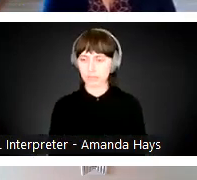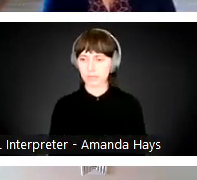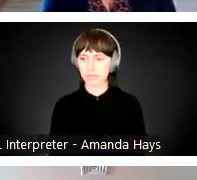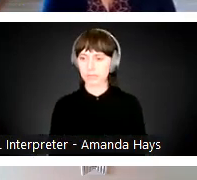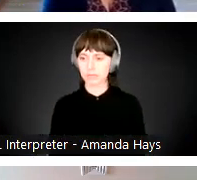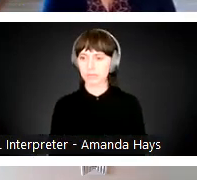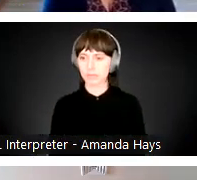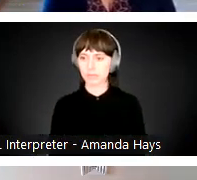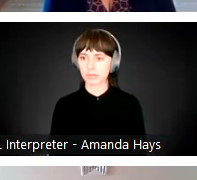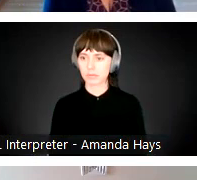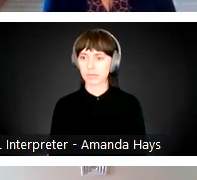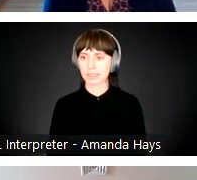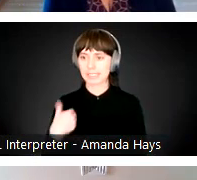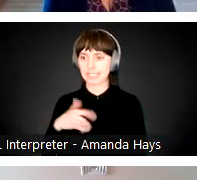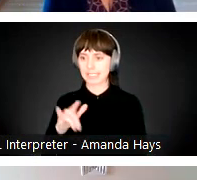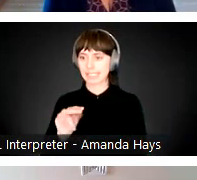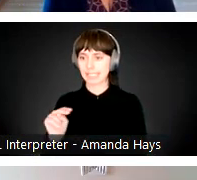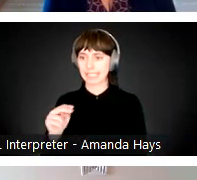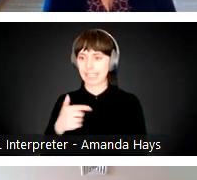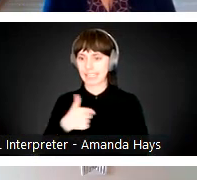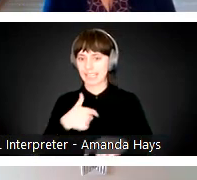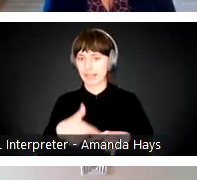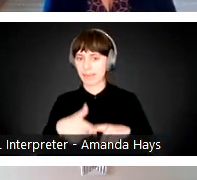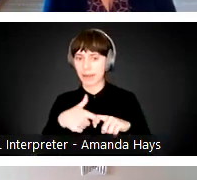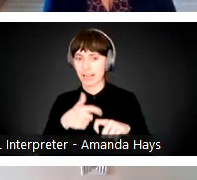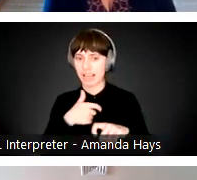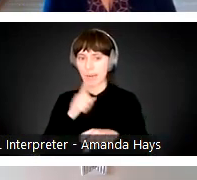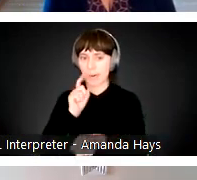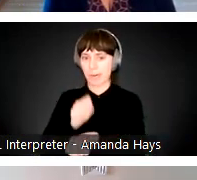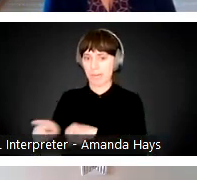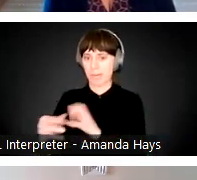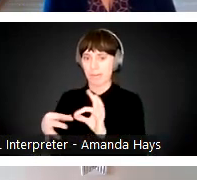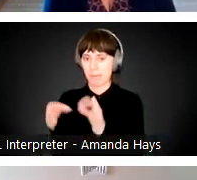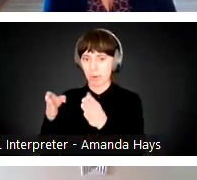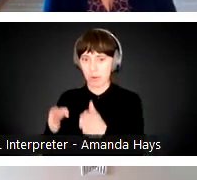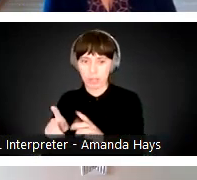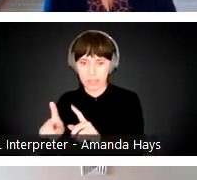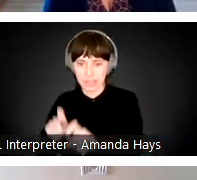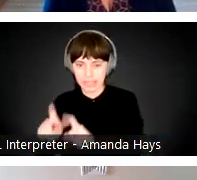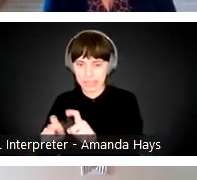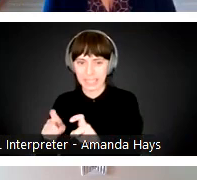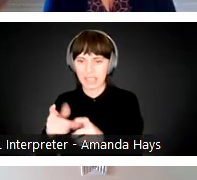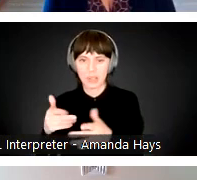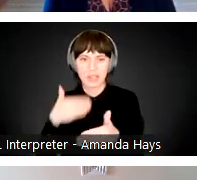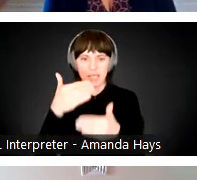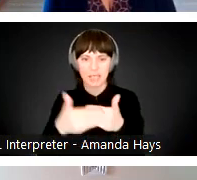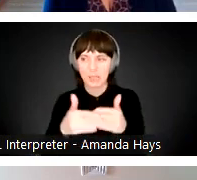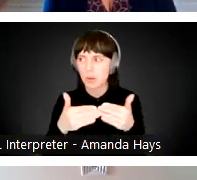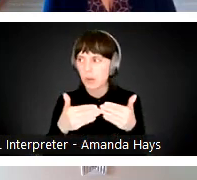This is Lynn I'll pause and I'll message the person and try to find out. And so, we can move to the next question